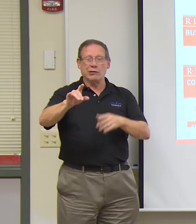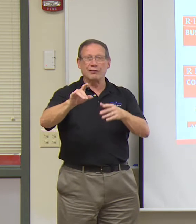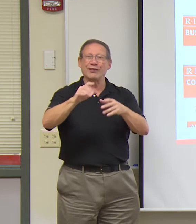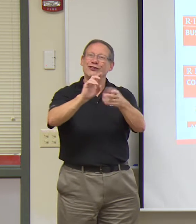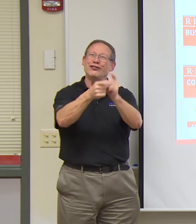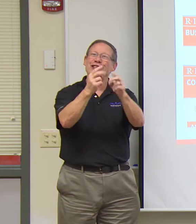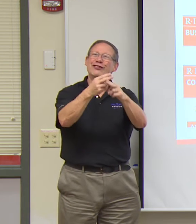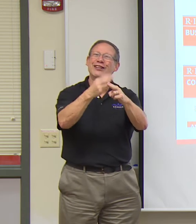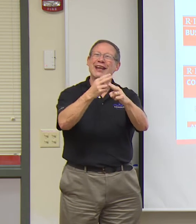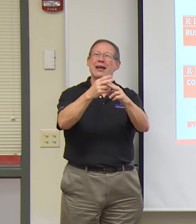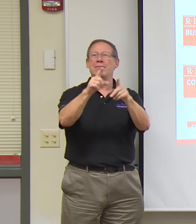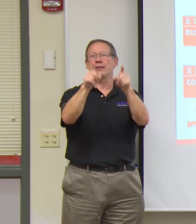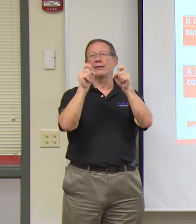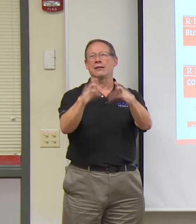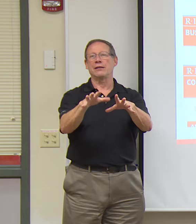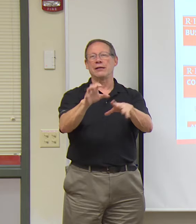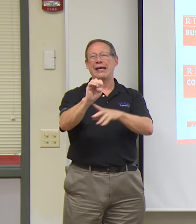than a 10-point quiz.